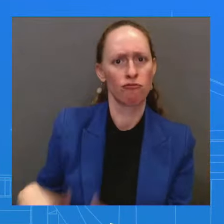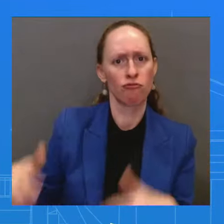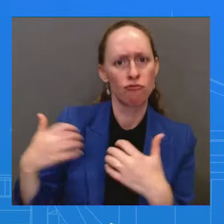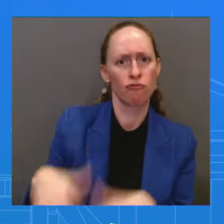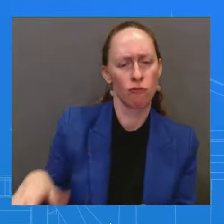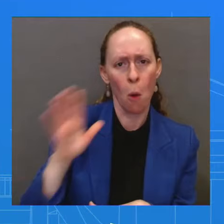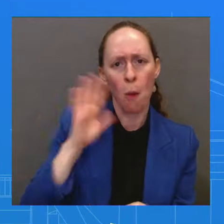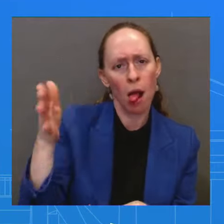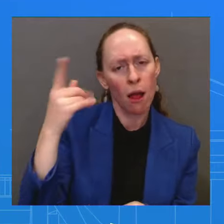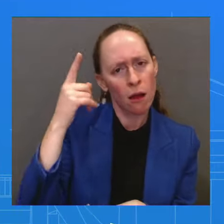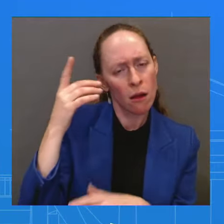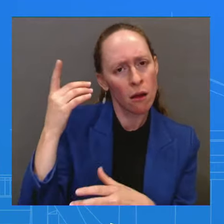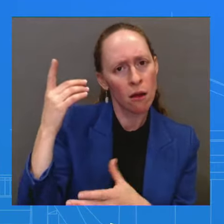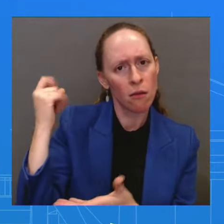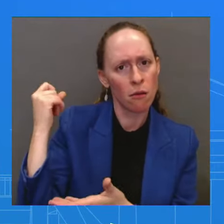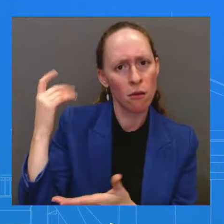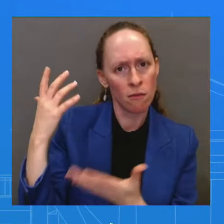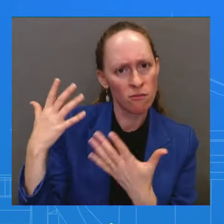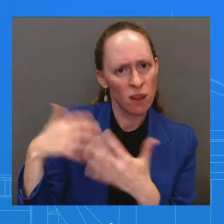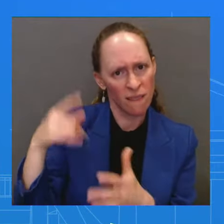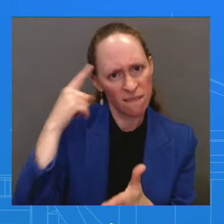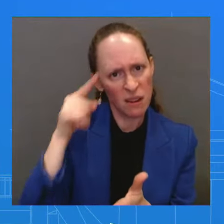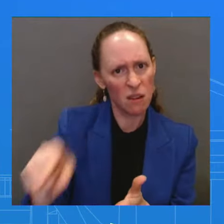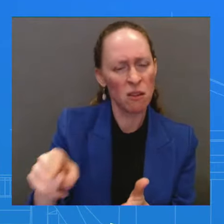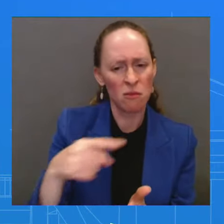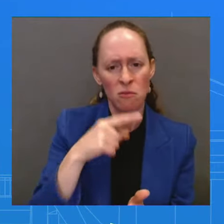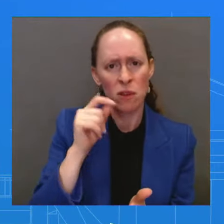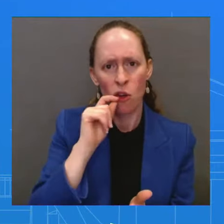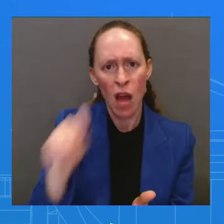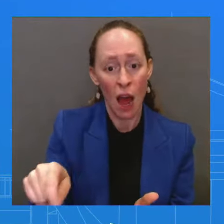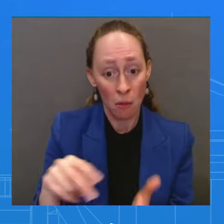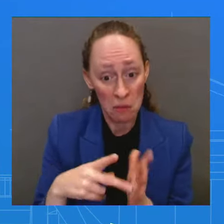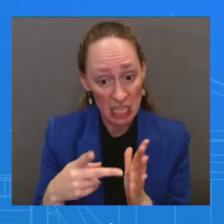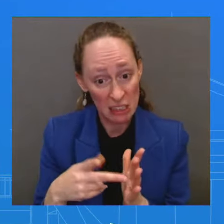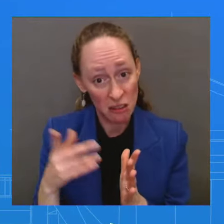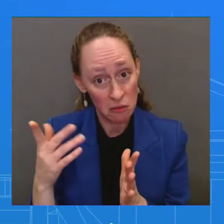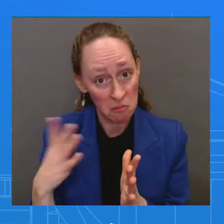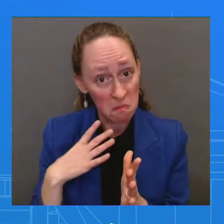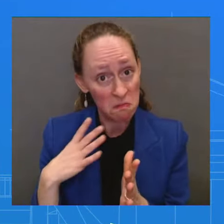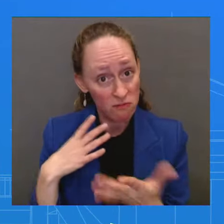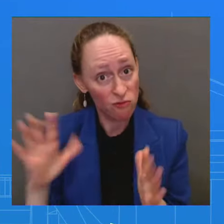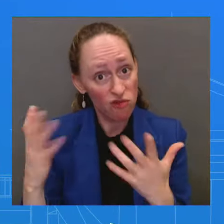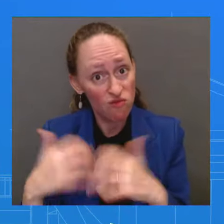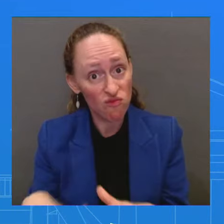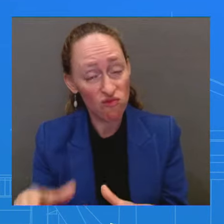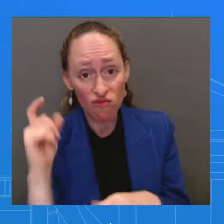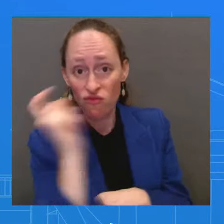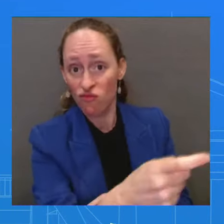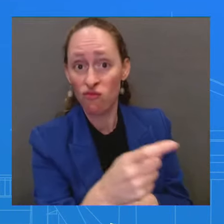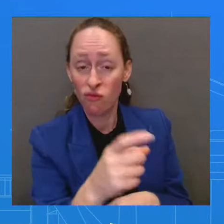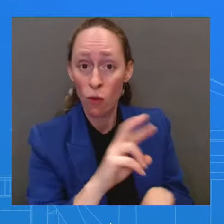Ms. Jean-Pierre: I don't have anything to say on that today. Look, I'm not going to go beyond what the President said. He -- The Press: He also -- Ms. Jean-Pierre: -- as you know, he has had multiple meetings